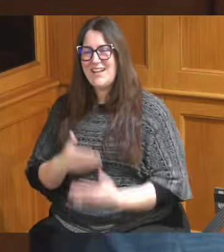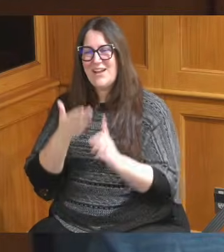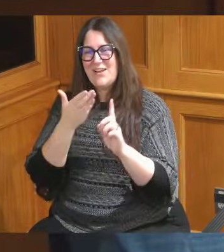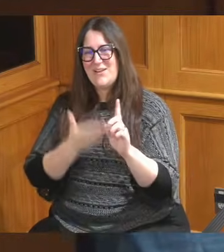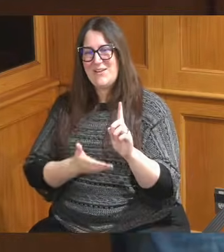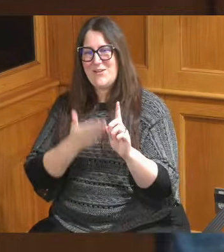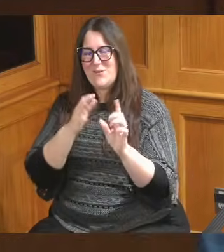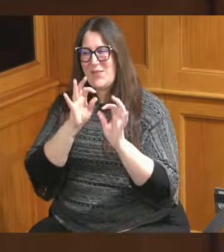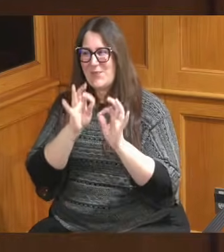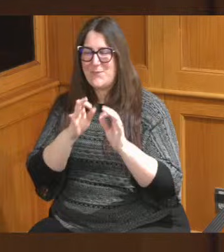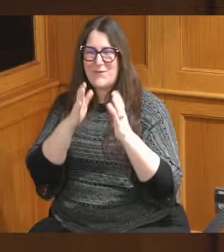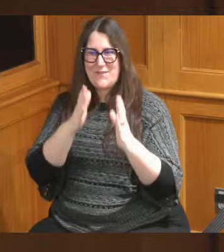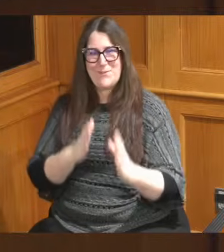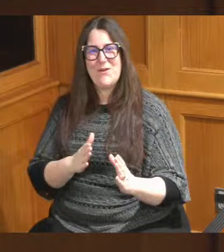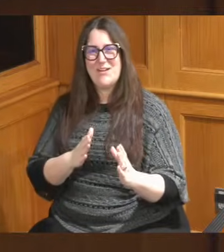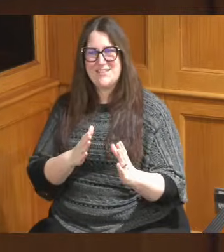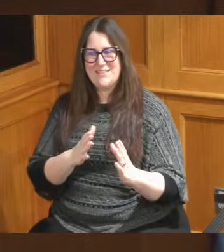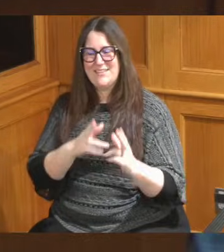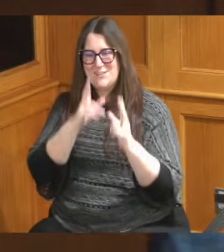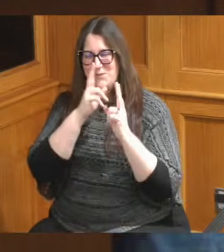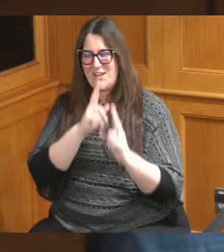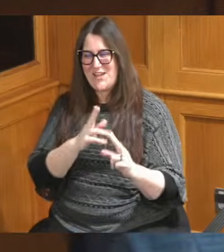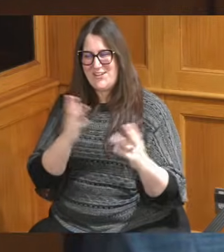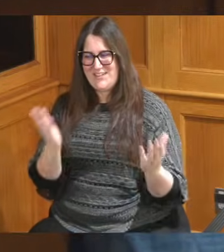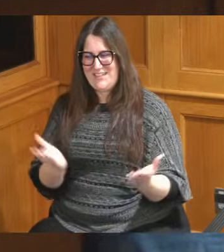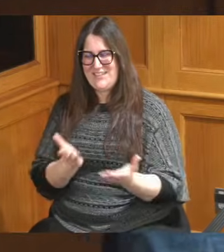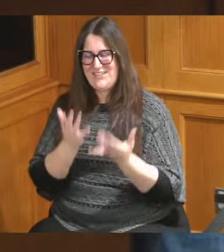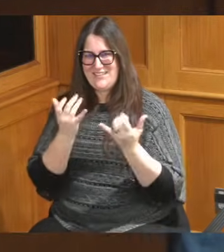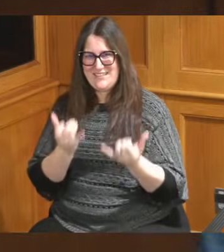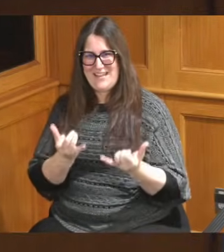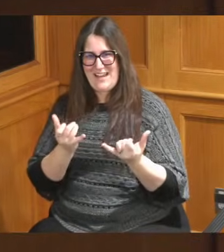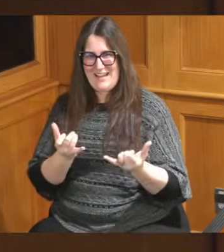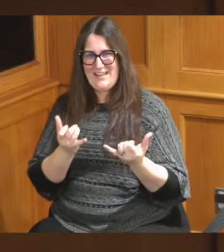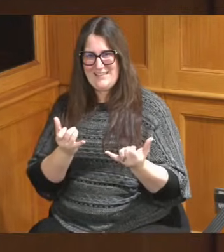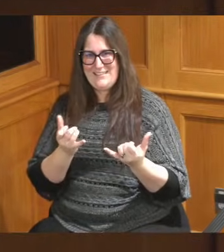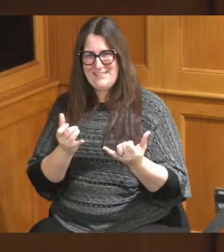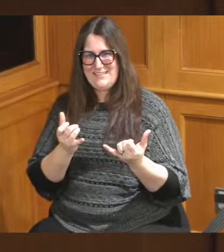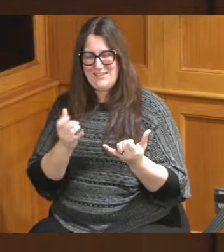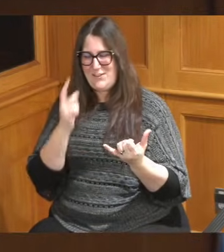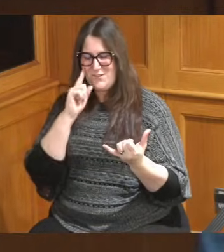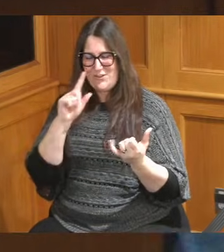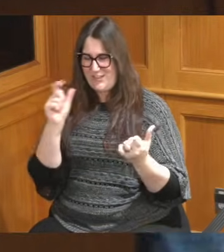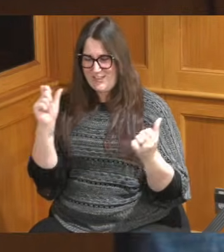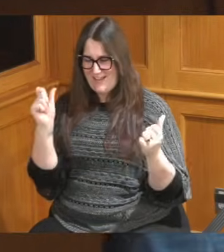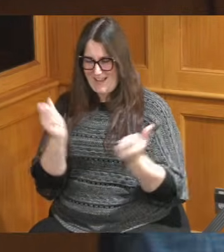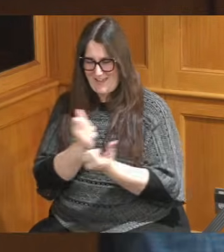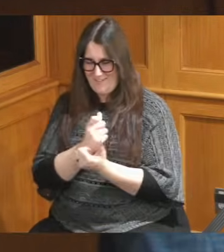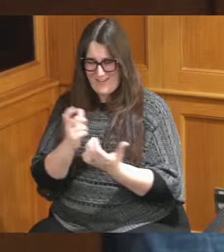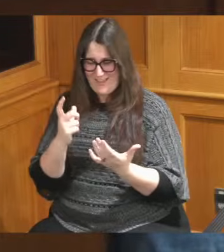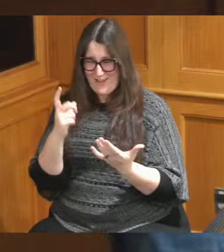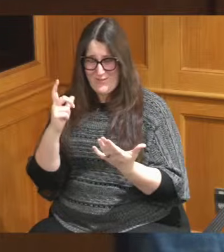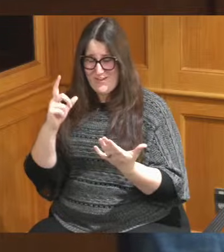perfect person to be honoring here in the context of what we just heard. So many of us know Trina